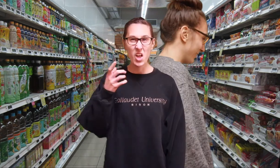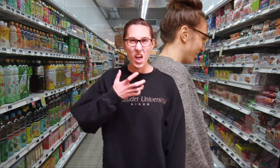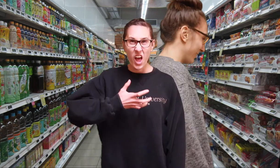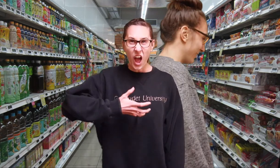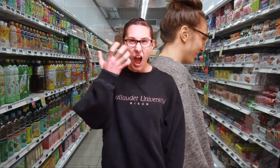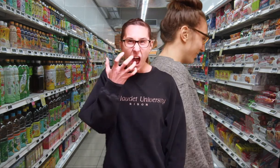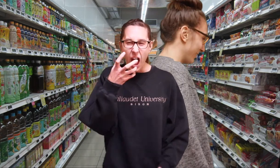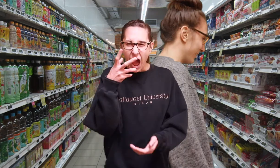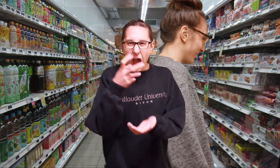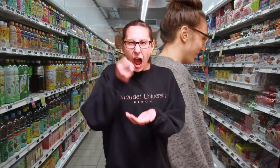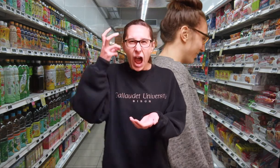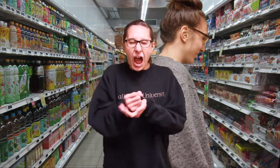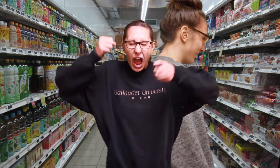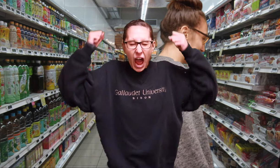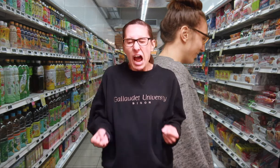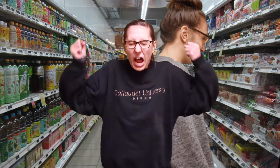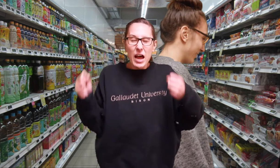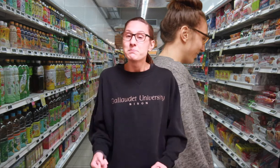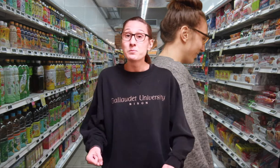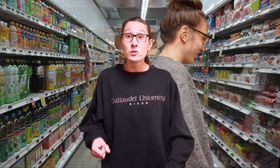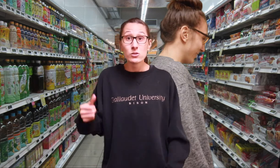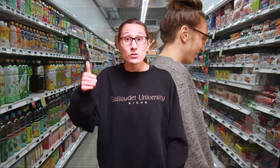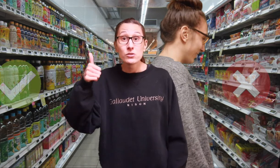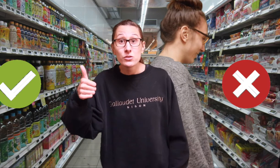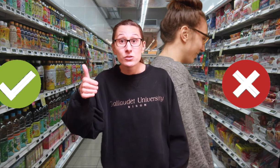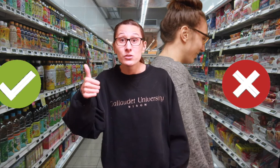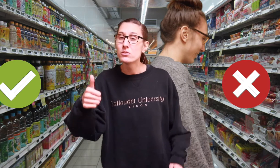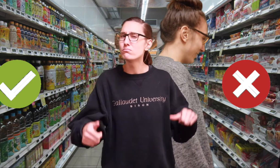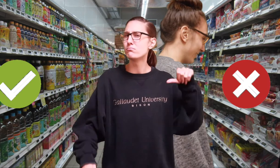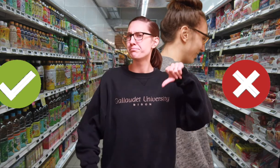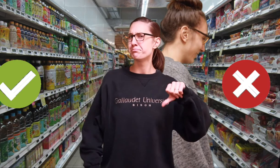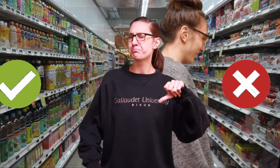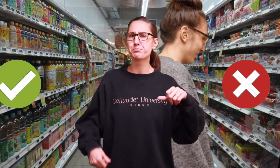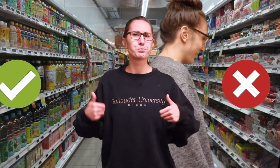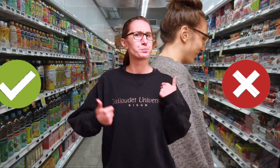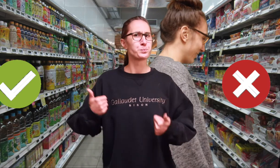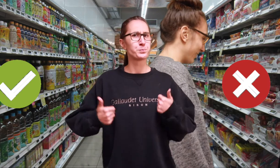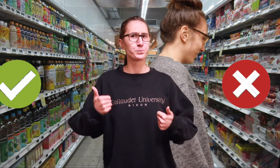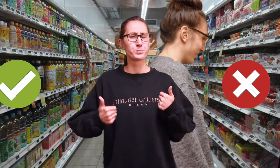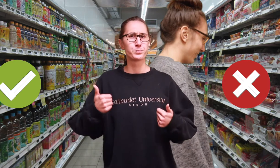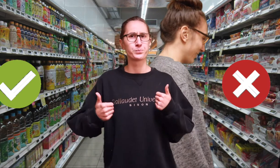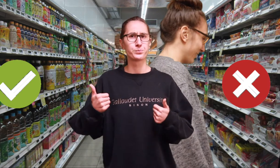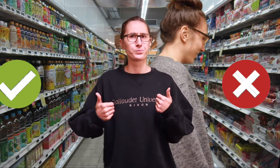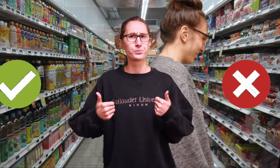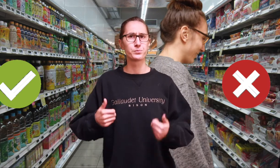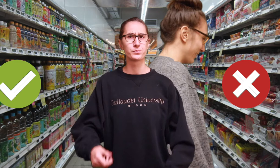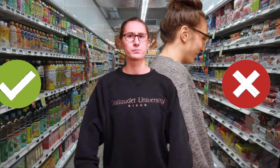Is throwing a tantrum in the store good or bad?